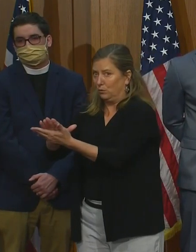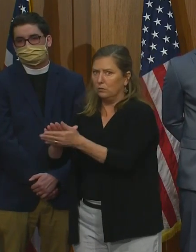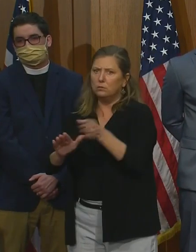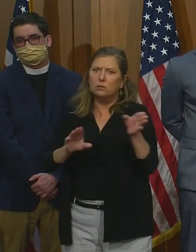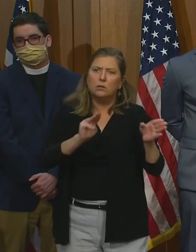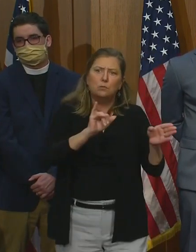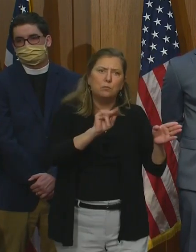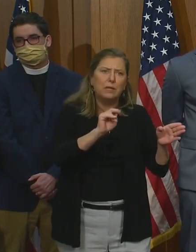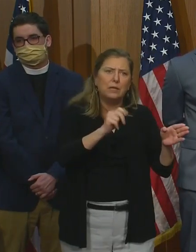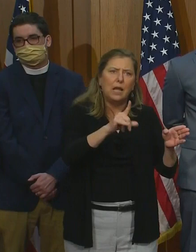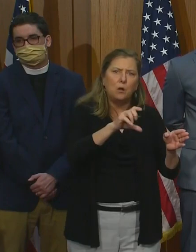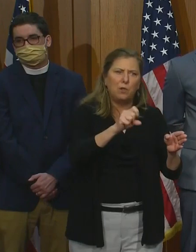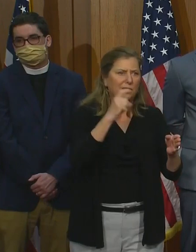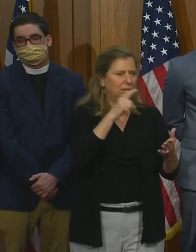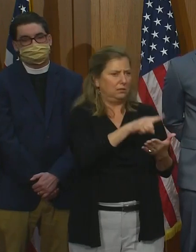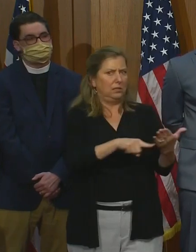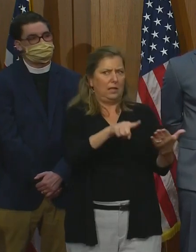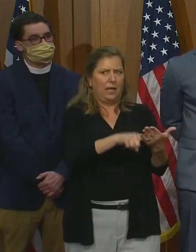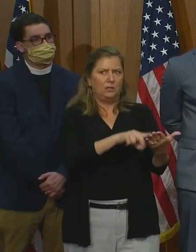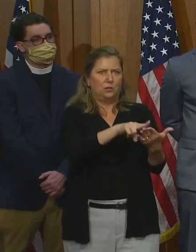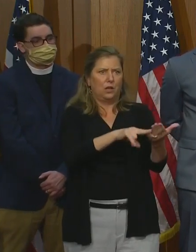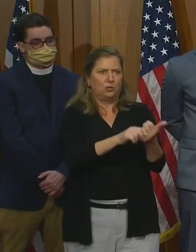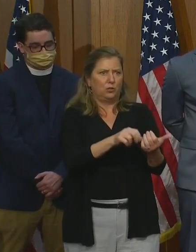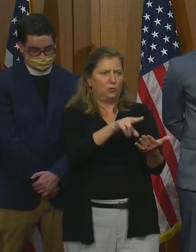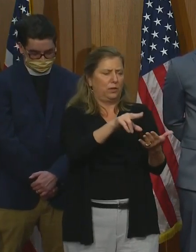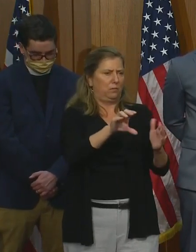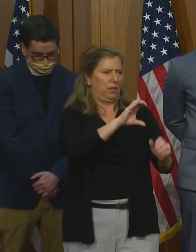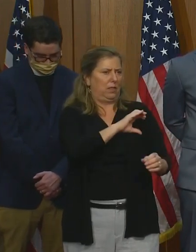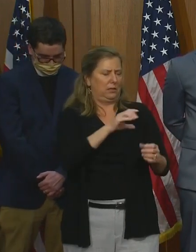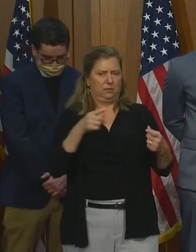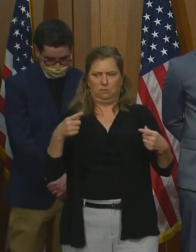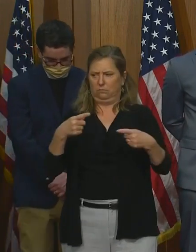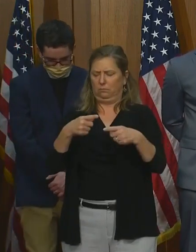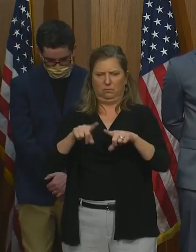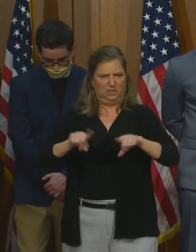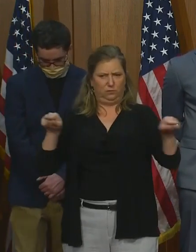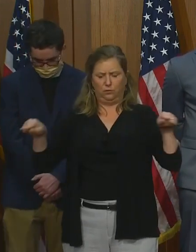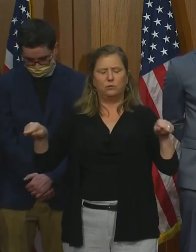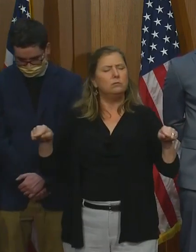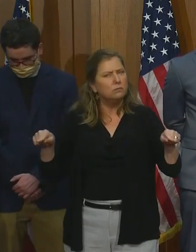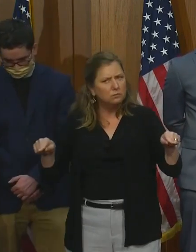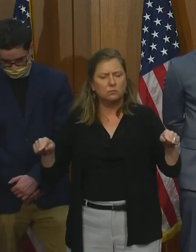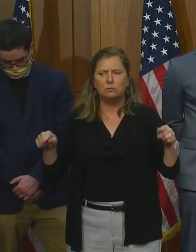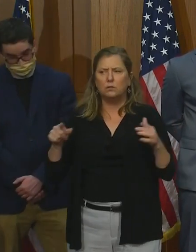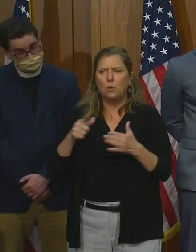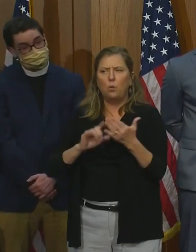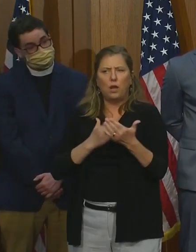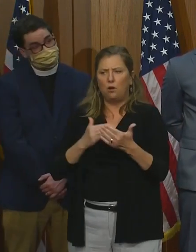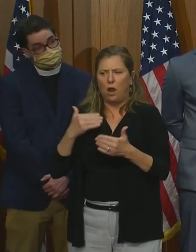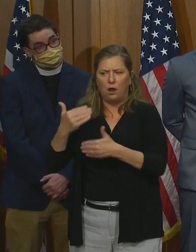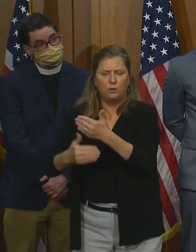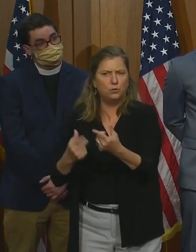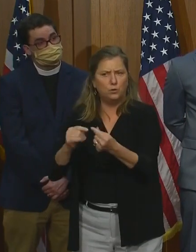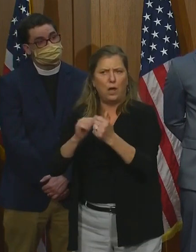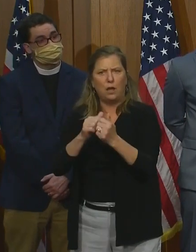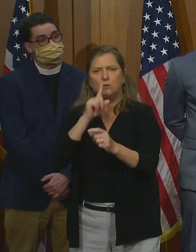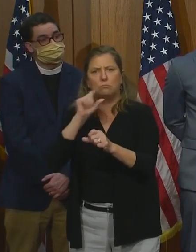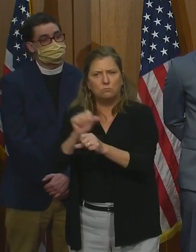OFFICERS INTO SCHOOLS BY MINNEAPOLIS BASED CANCELING ITS CONTRACT WITH POLICE YEAH WHERE